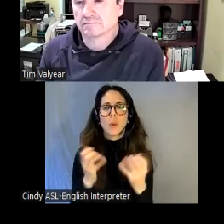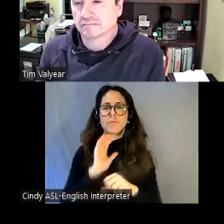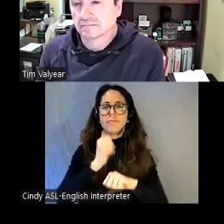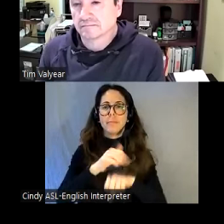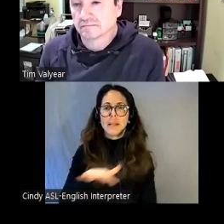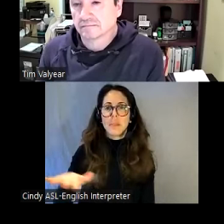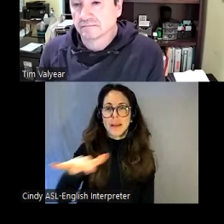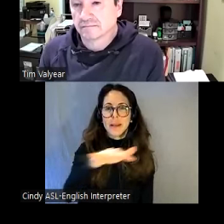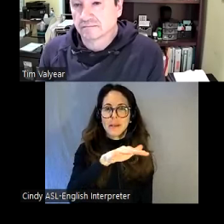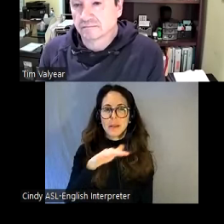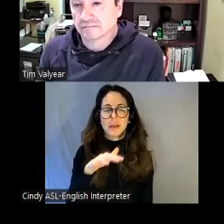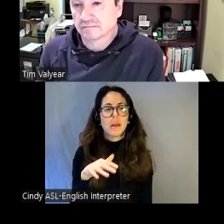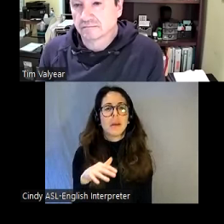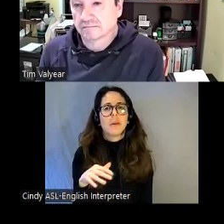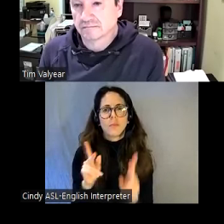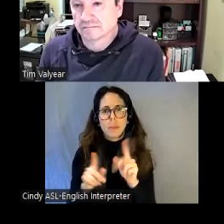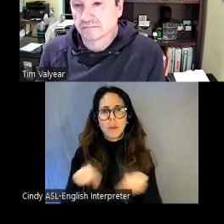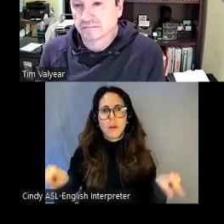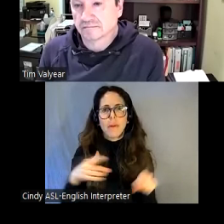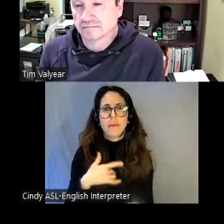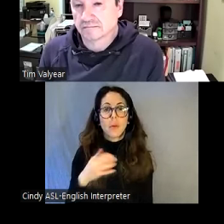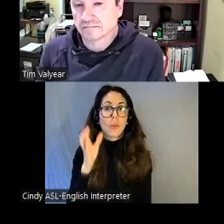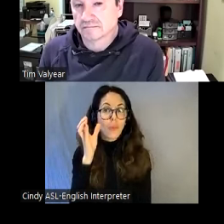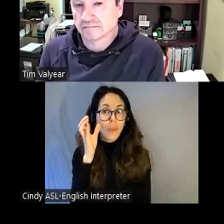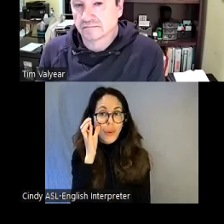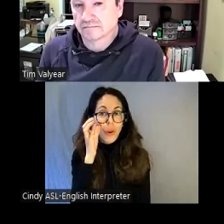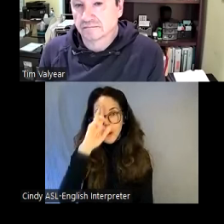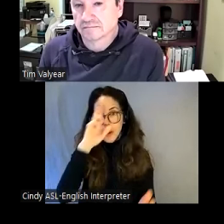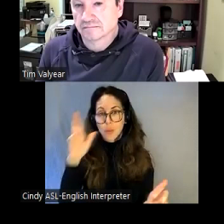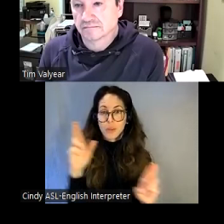Rebecca in the chat box. And they will assist you.